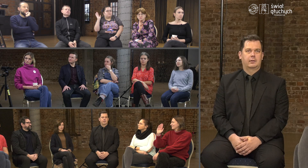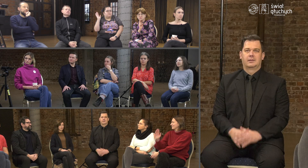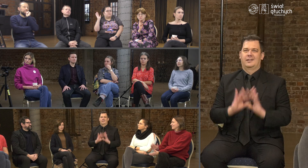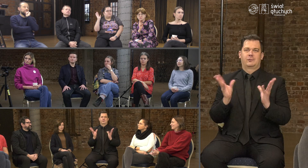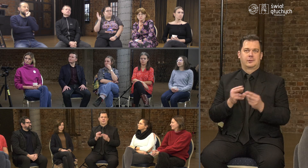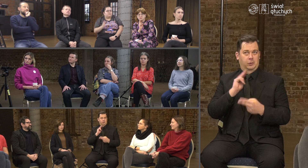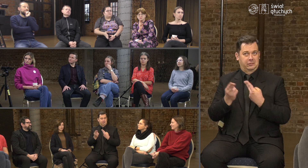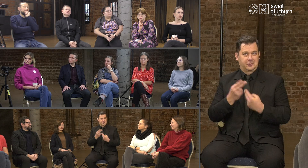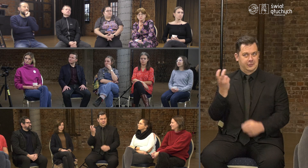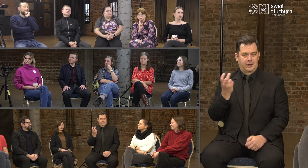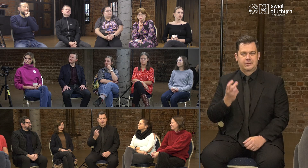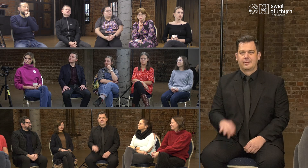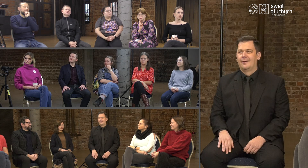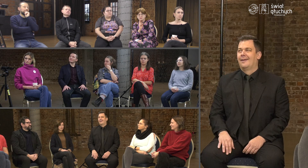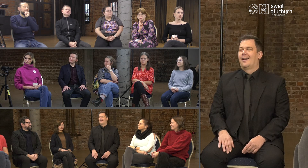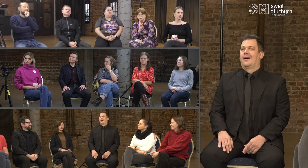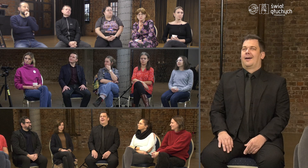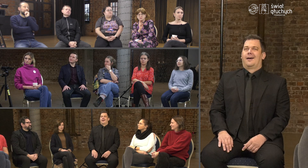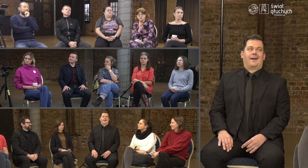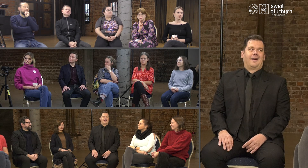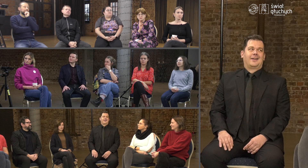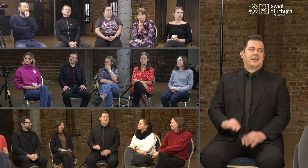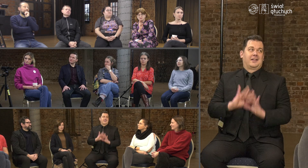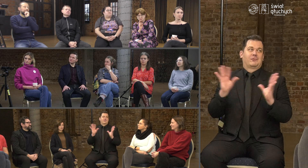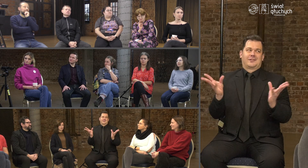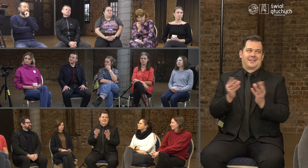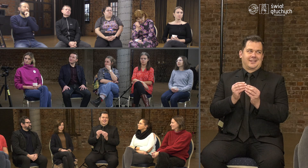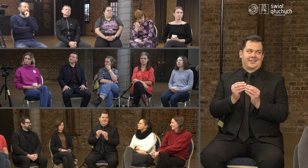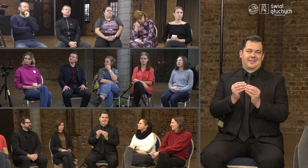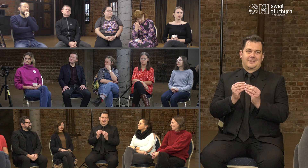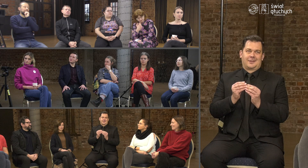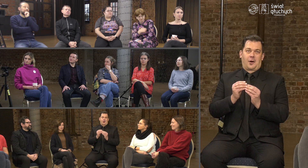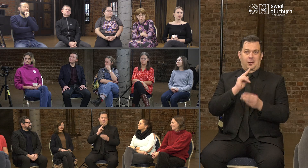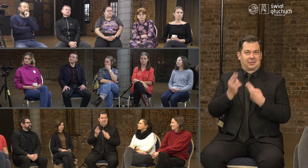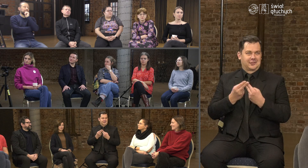Not everyone answered — interesting. Not everyone answered, interesting—